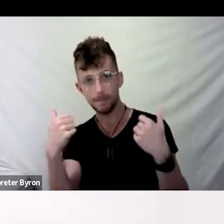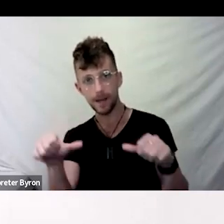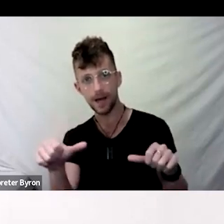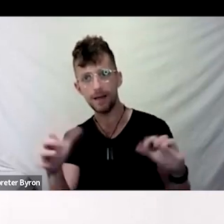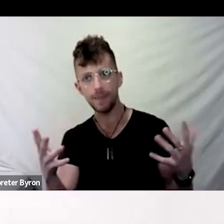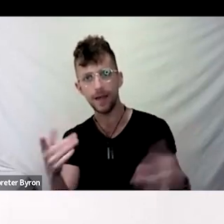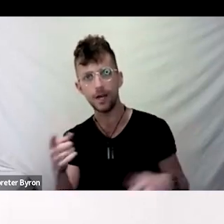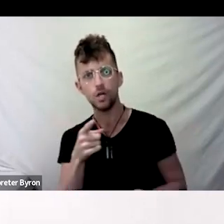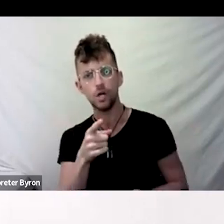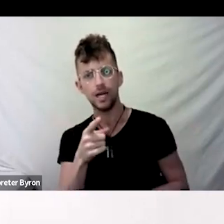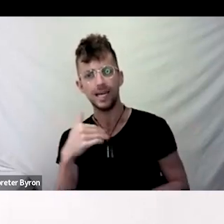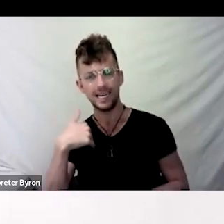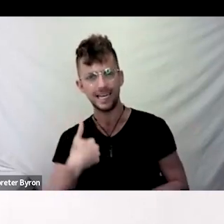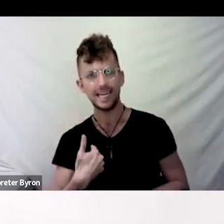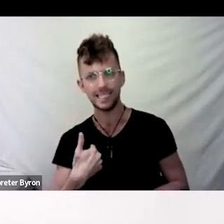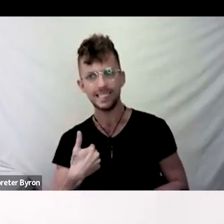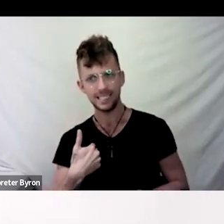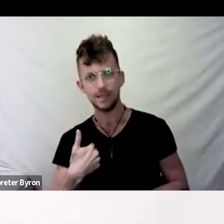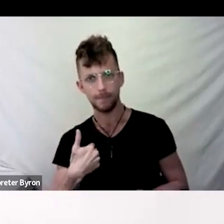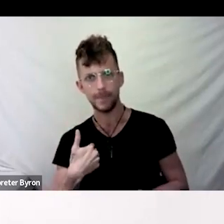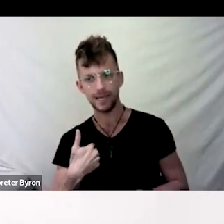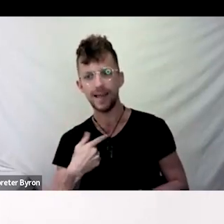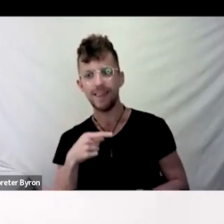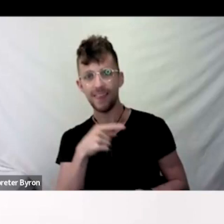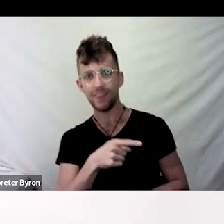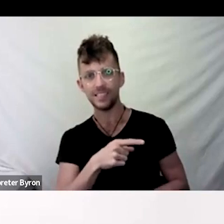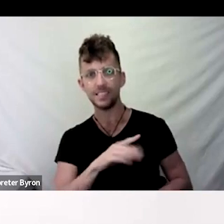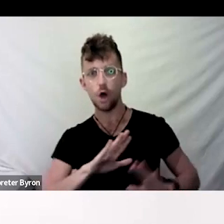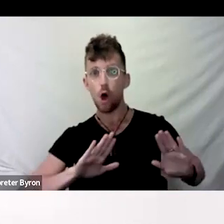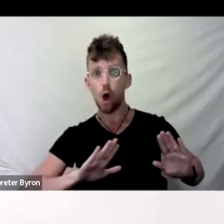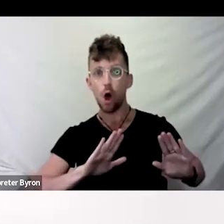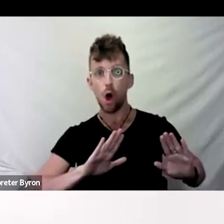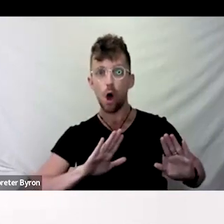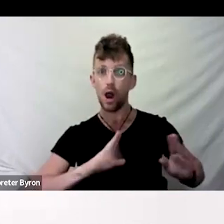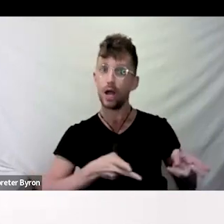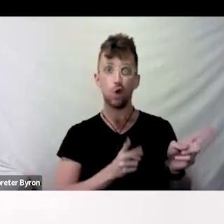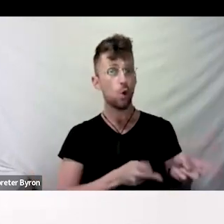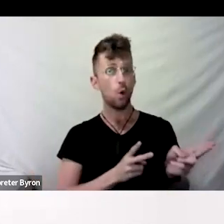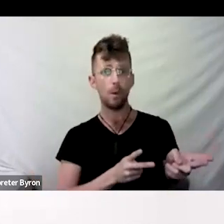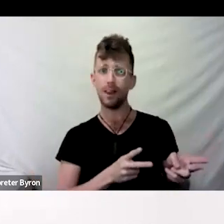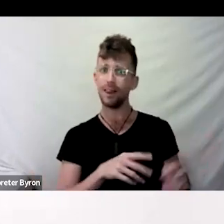that this trip is a holiday, on top of the family’s holiday that you might usually take overall, to make it clear